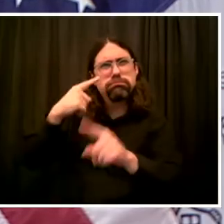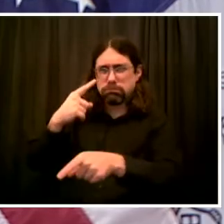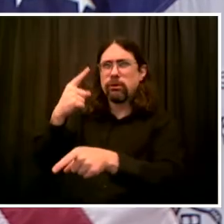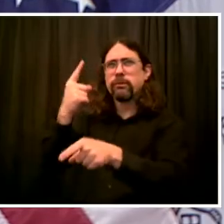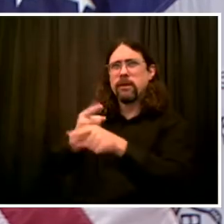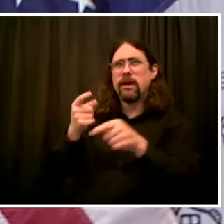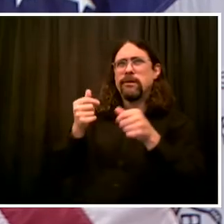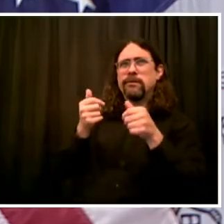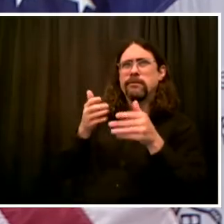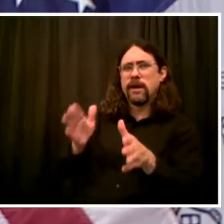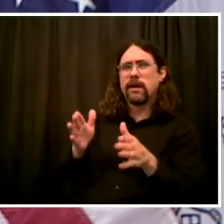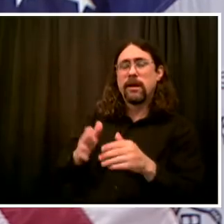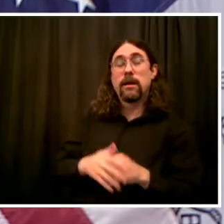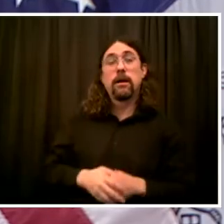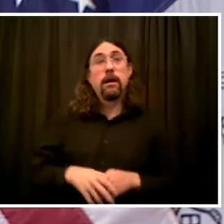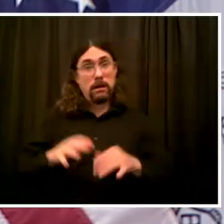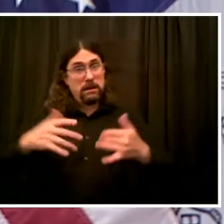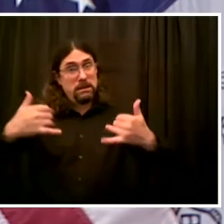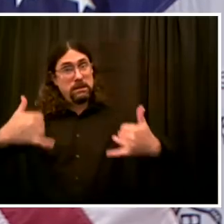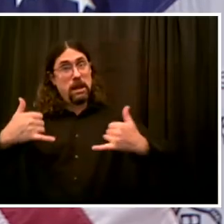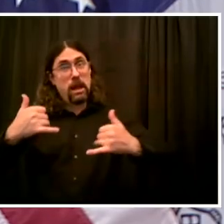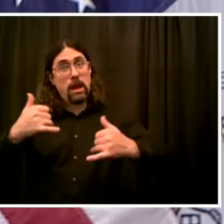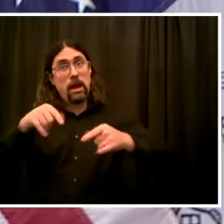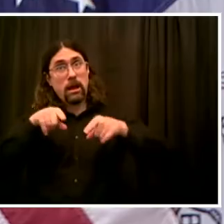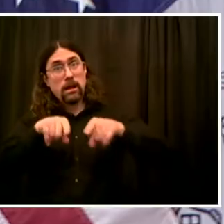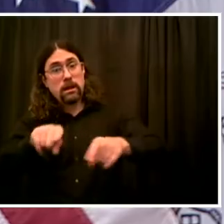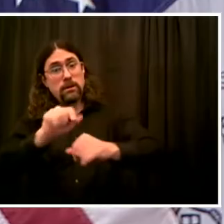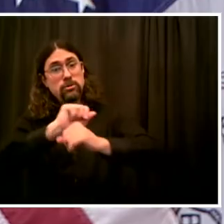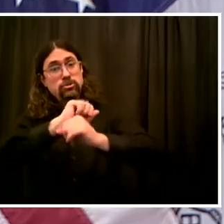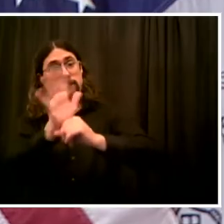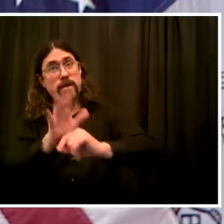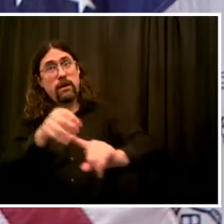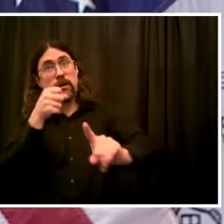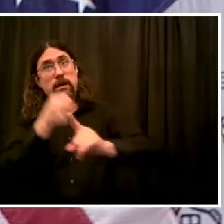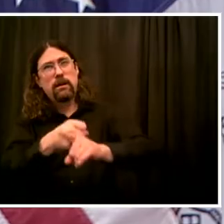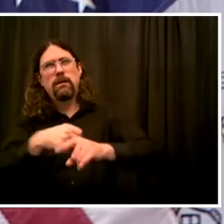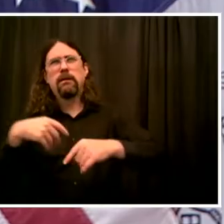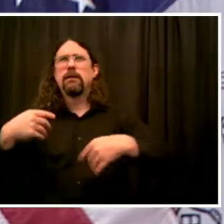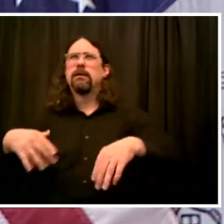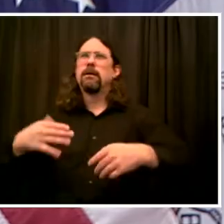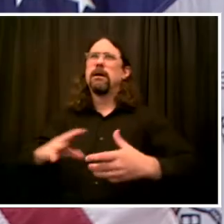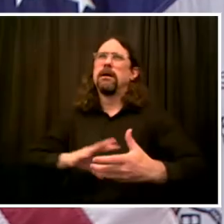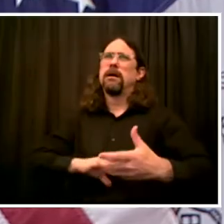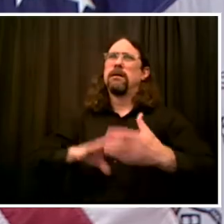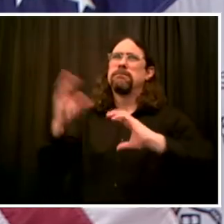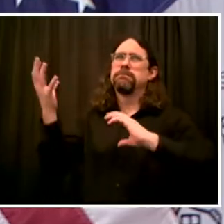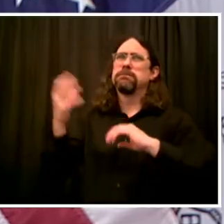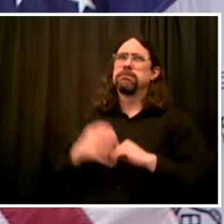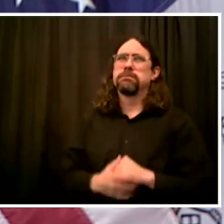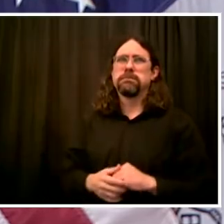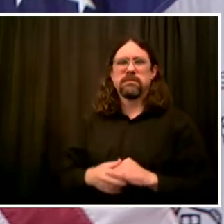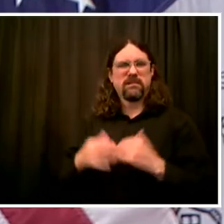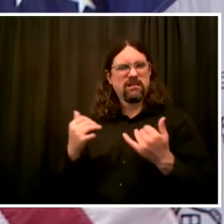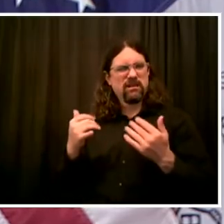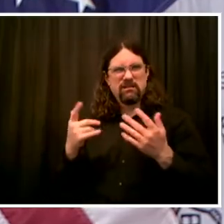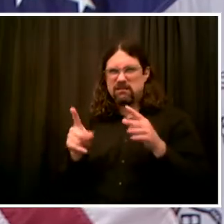COMMUNICATION. THE CORONAVIRUS S HATHROWN US A CURVEBALL AND CREATED SITUATIONS THAT NO ONE'S TRAINED FOR AND THEY'RE